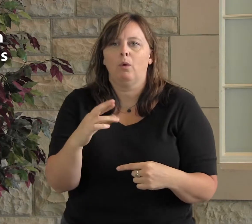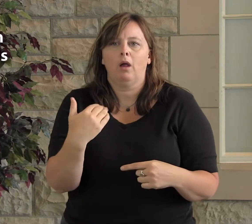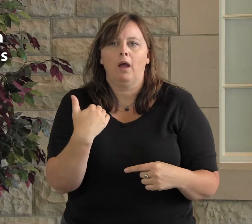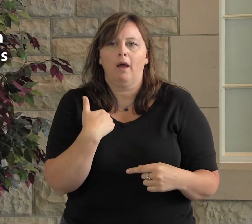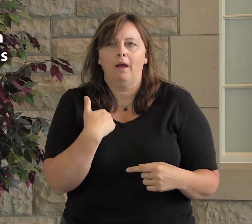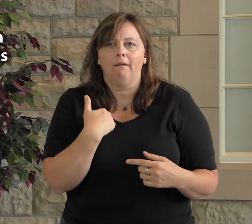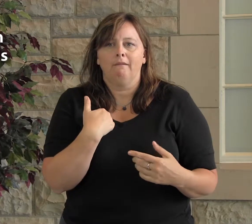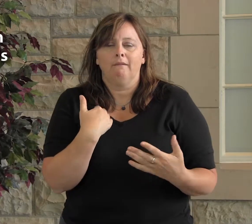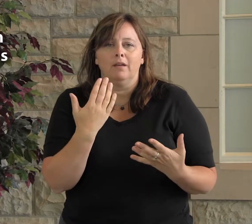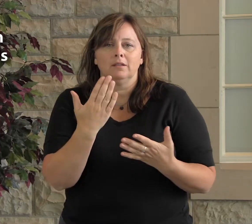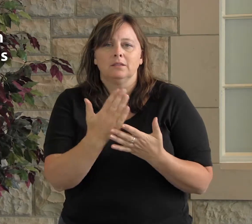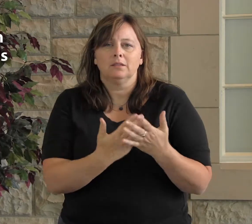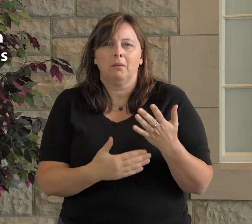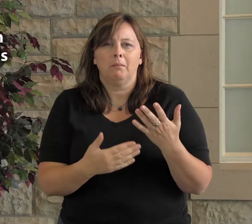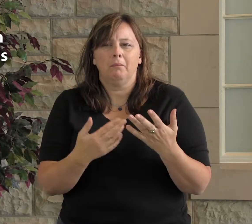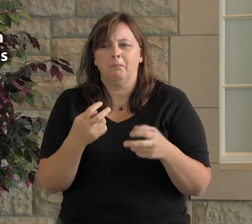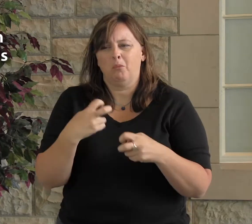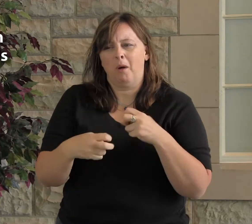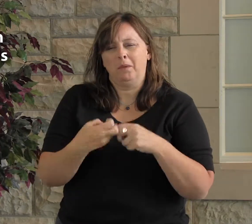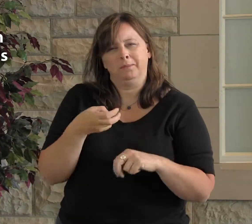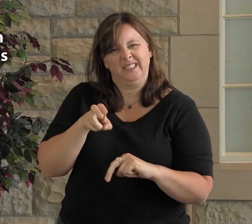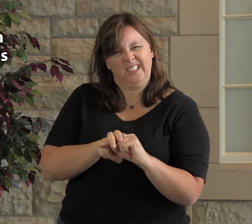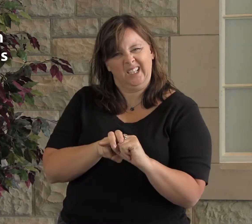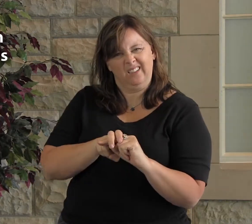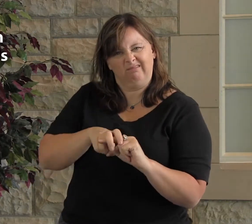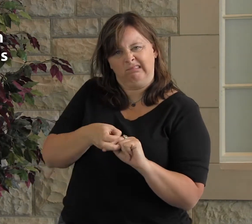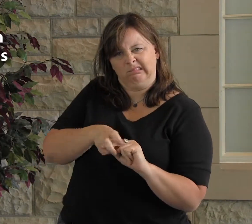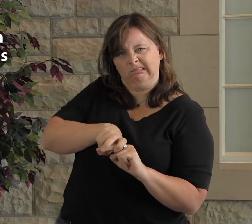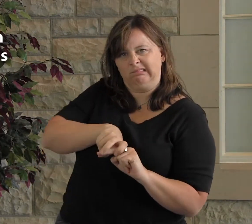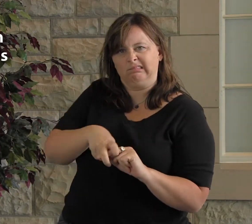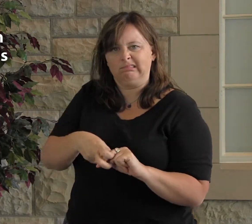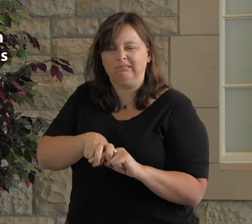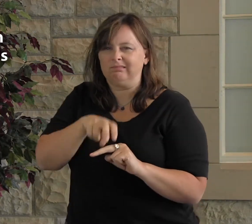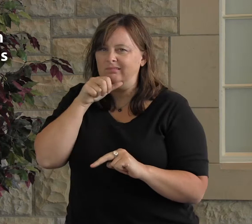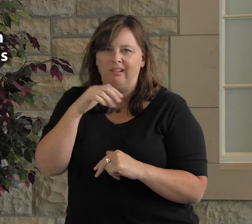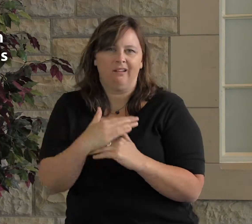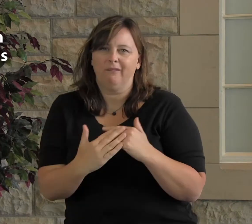Sometimes, a child may have pain in their genital area. If you notice that you are working with them, and